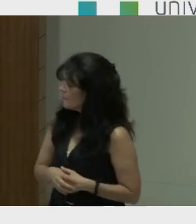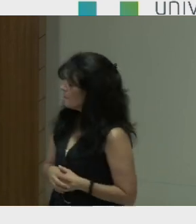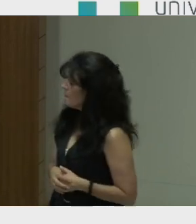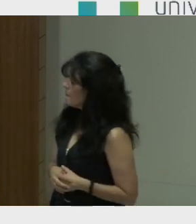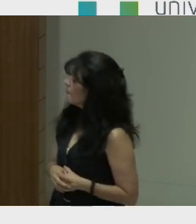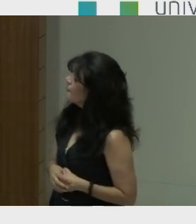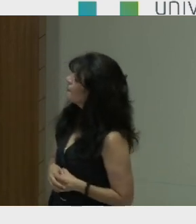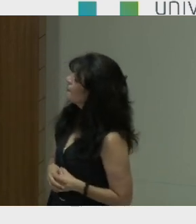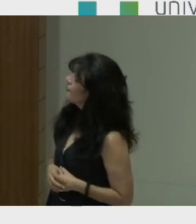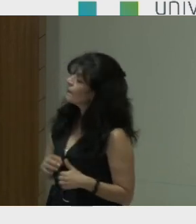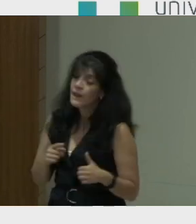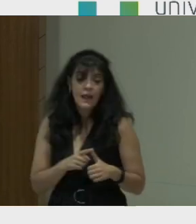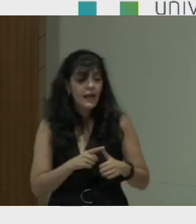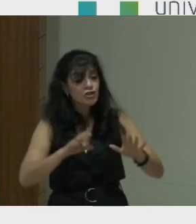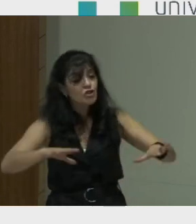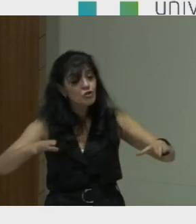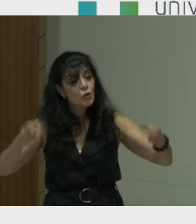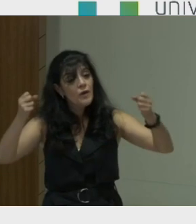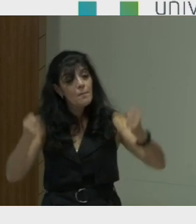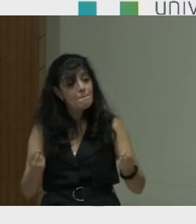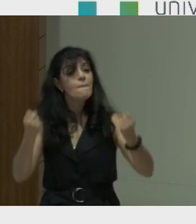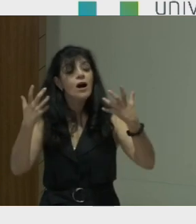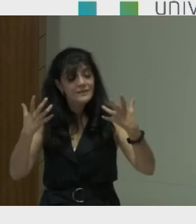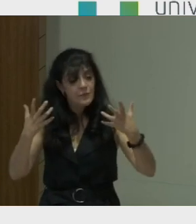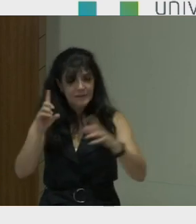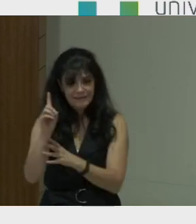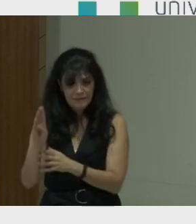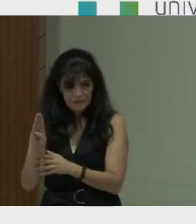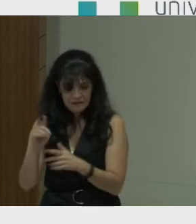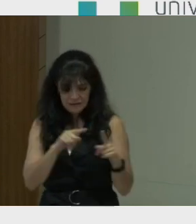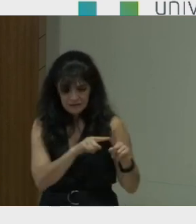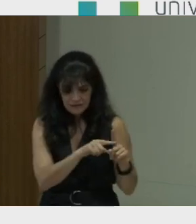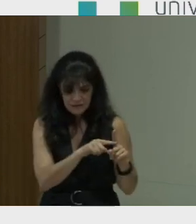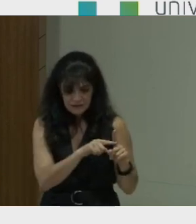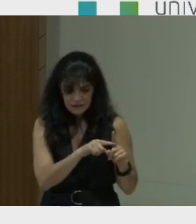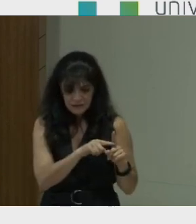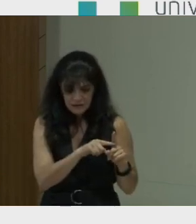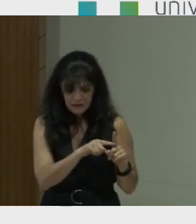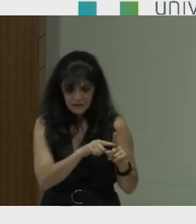We have children with multiple disabilities because often these